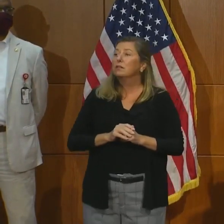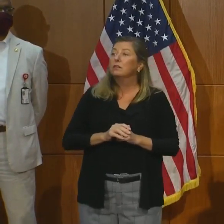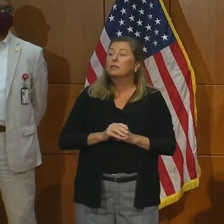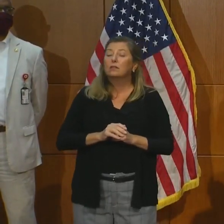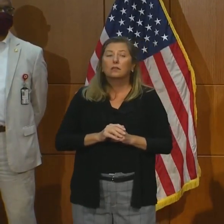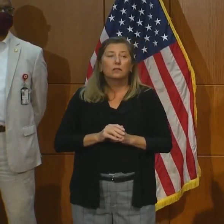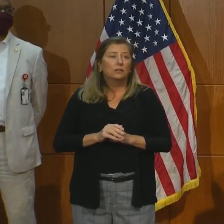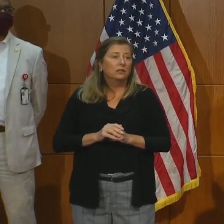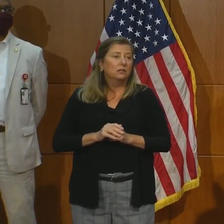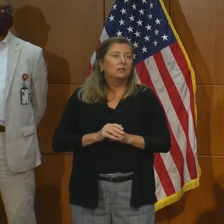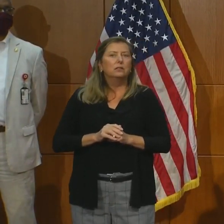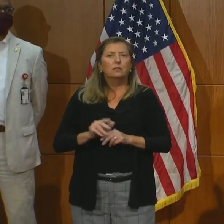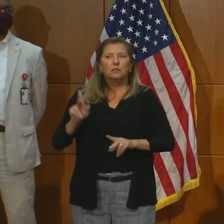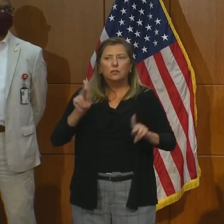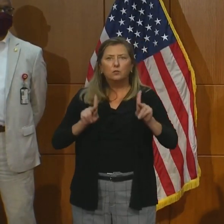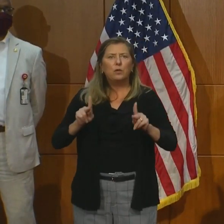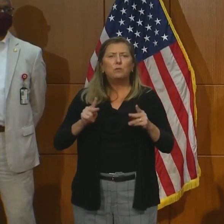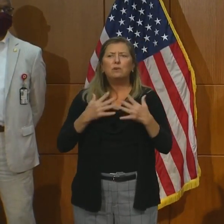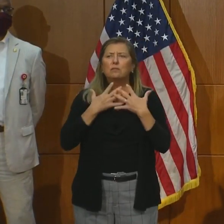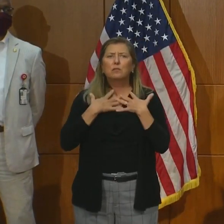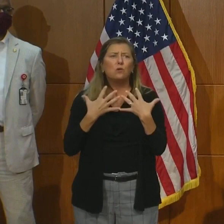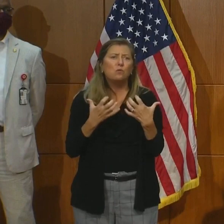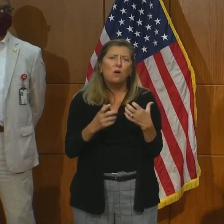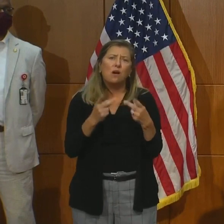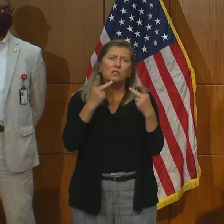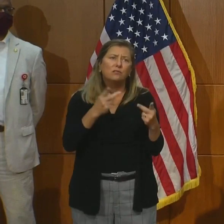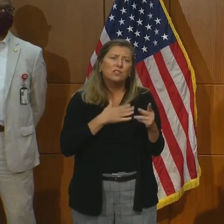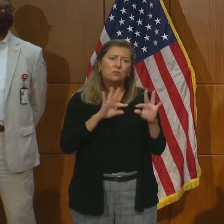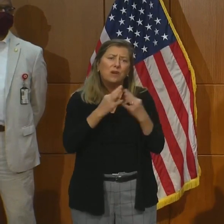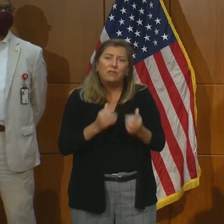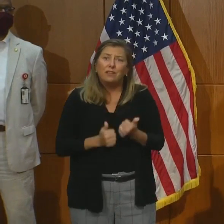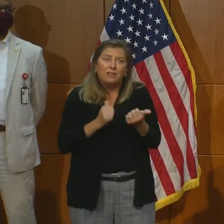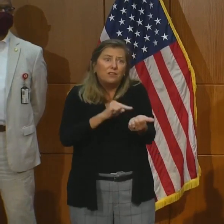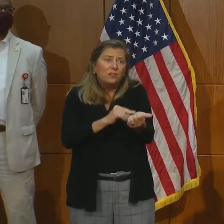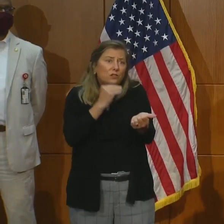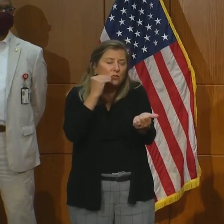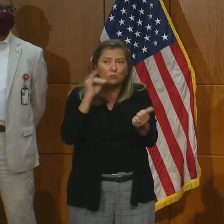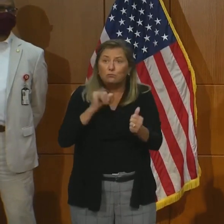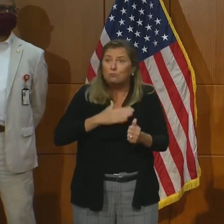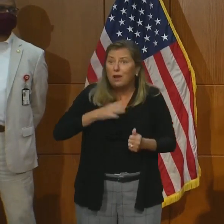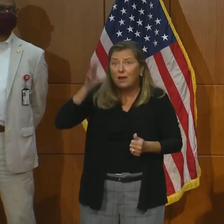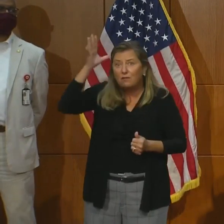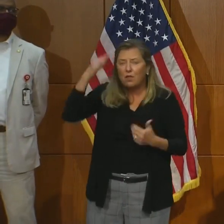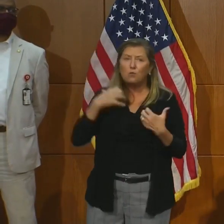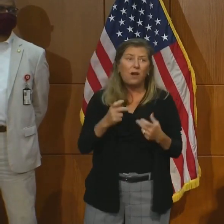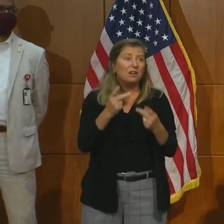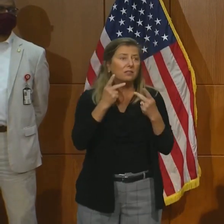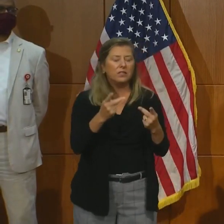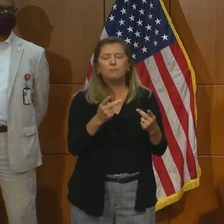BE ABLE TO GET AN EDUCATION THIS FALL I'VE HEARD FROM